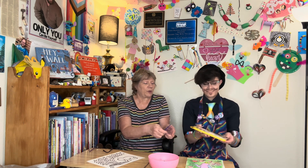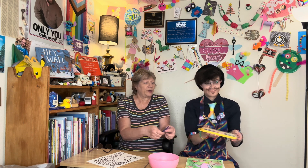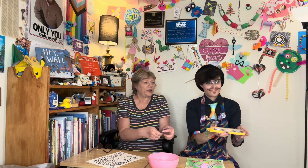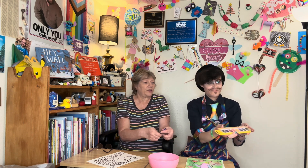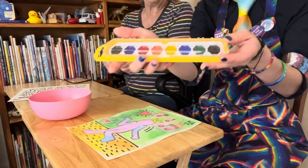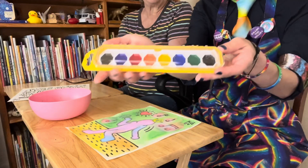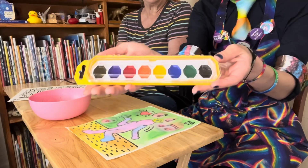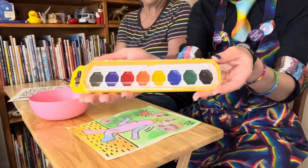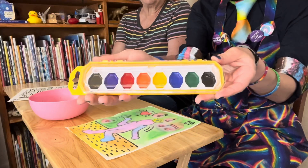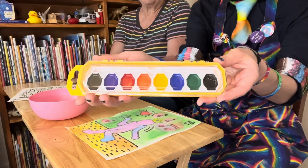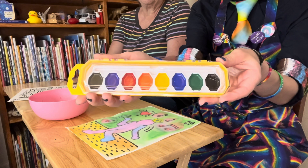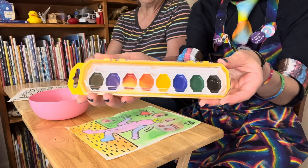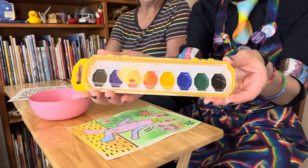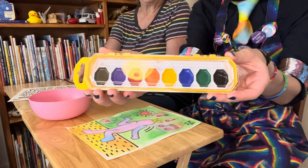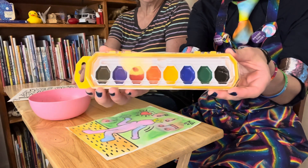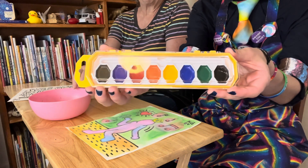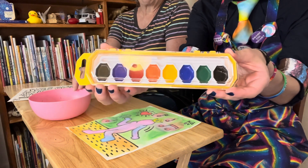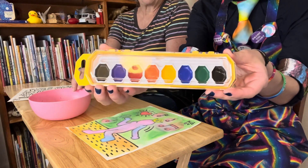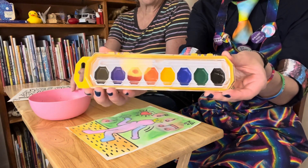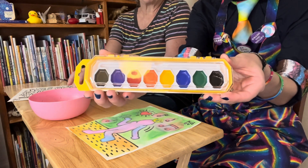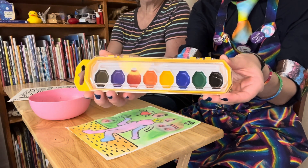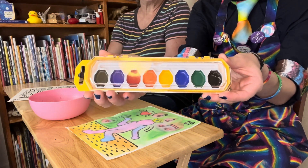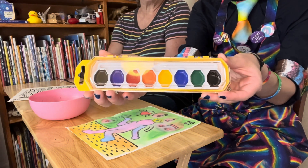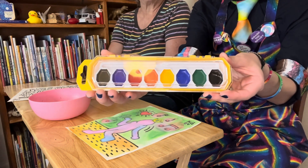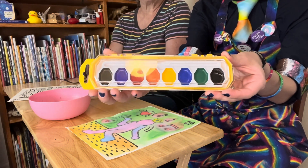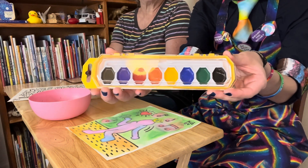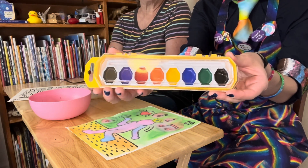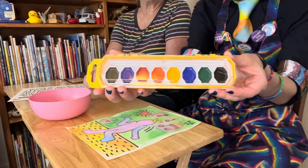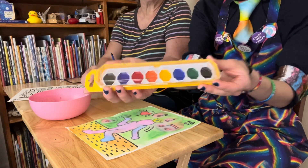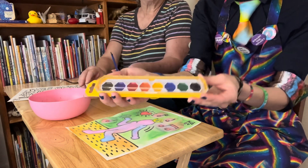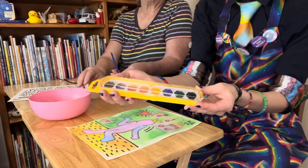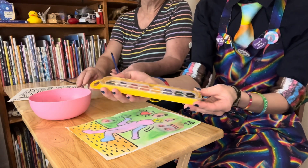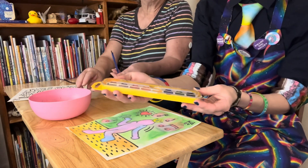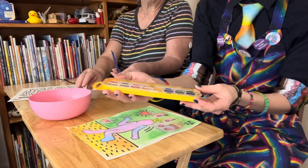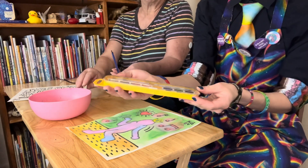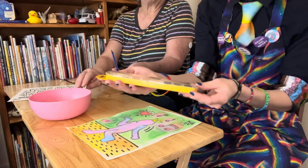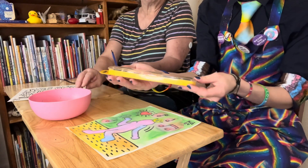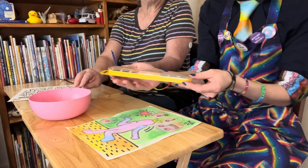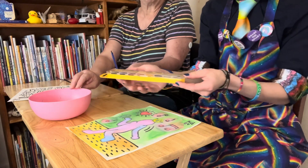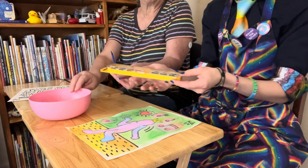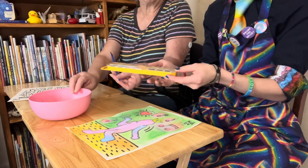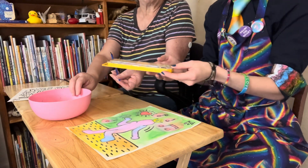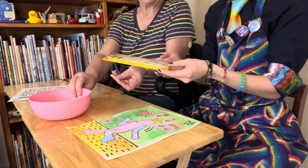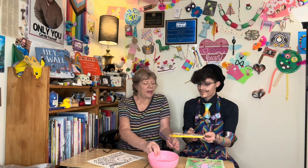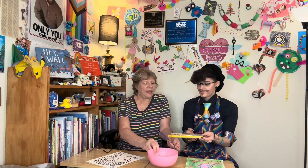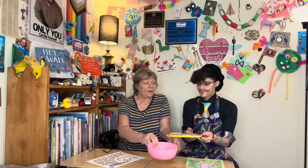watercolor brush. KAI: Very simple colors. Looks like every color of the rainbow, and some! BARB: And then we